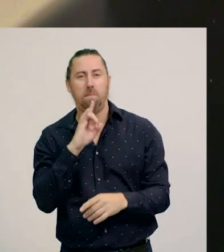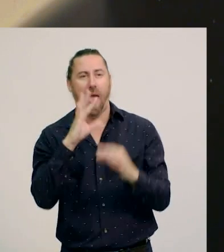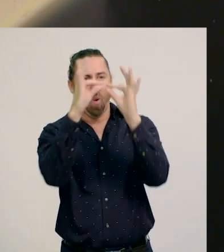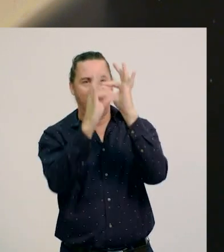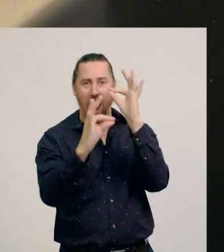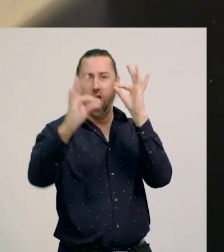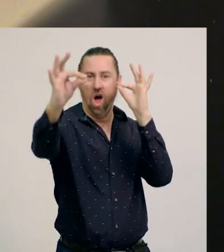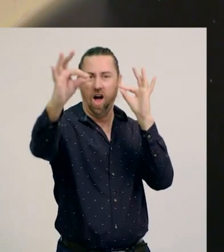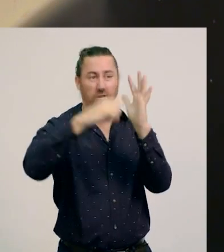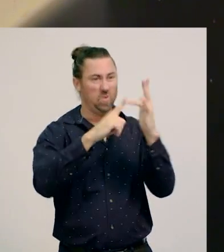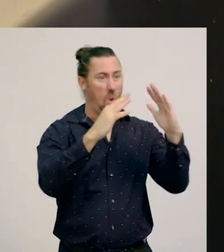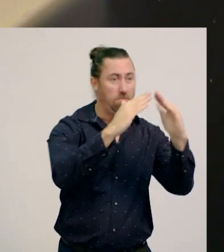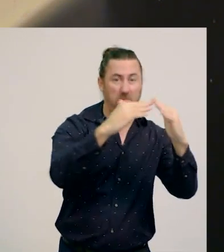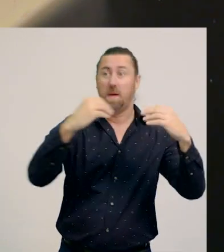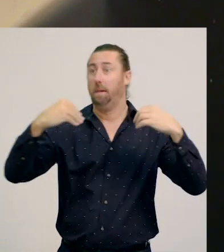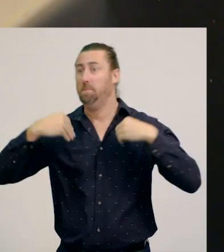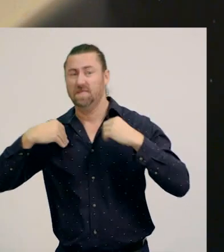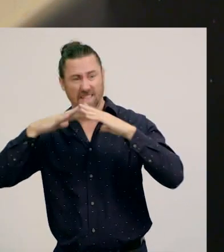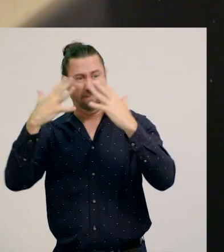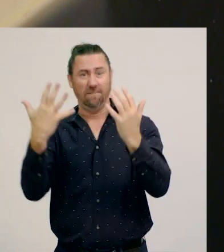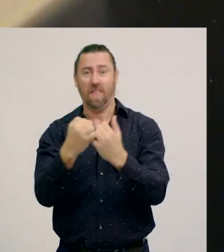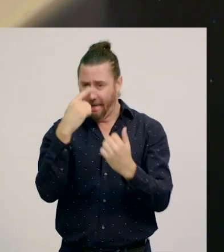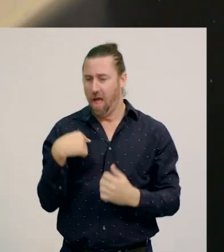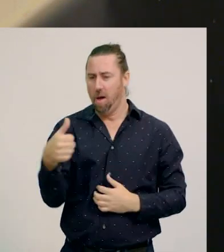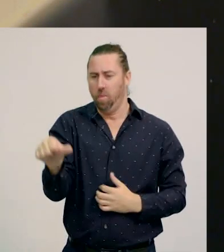so we can turn on our appliances.